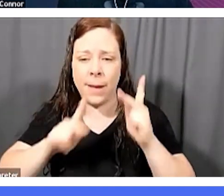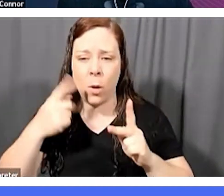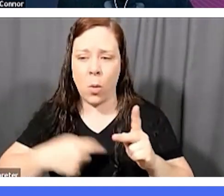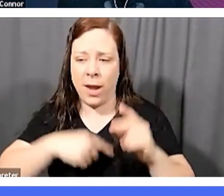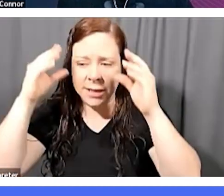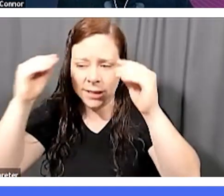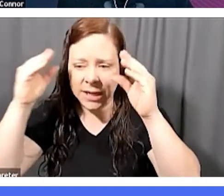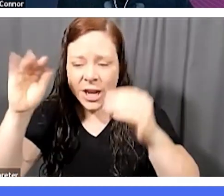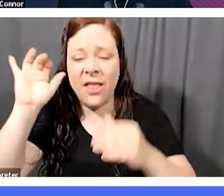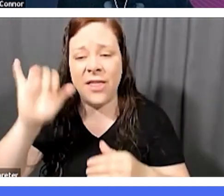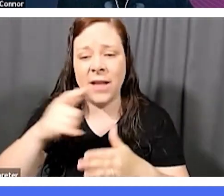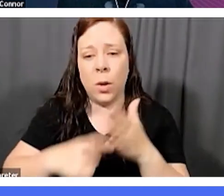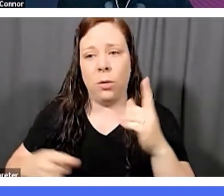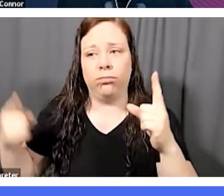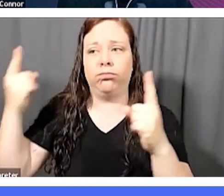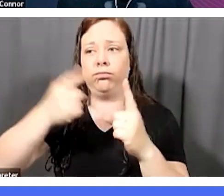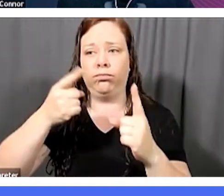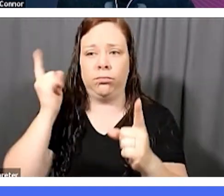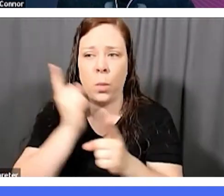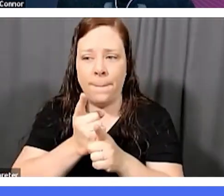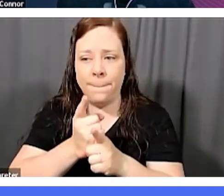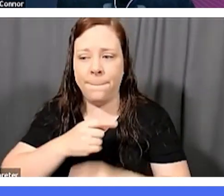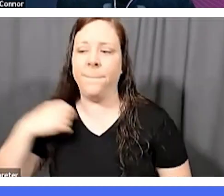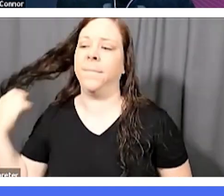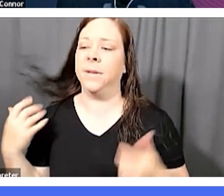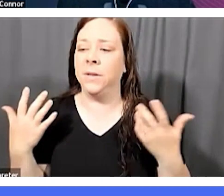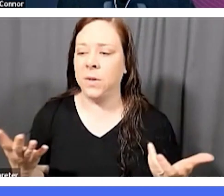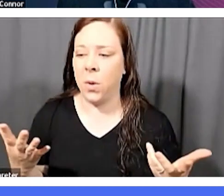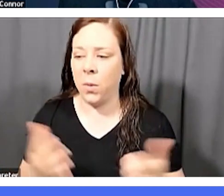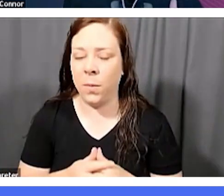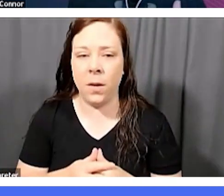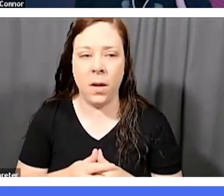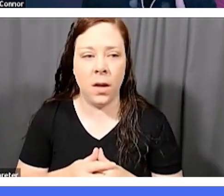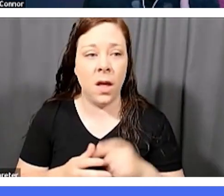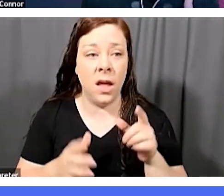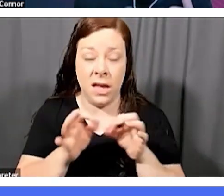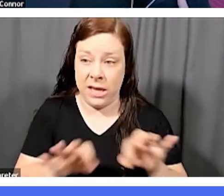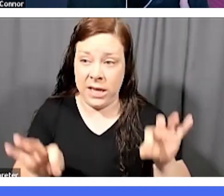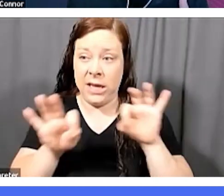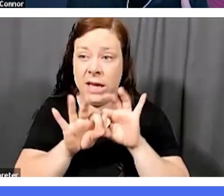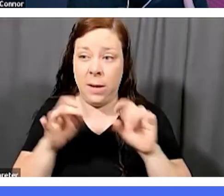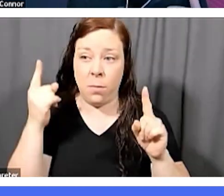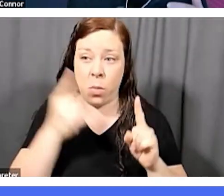in this e-learning that we're providing. So these key points, I'm forgetting that we've talked through, right?